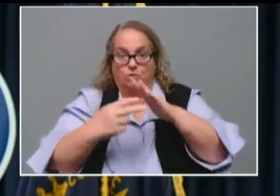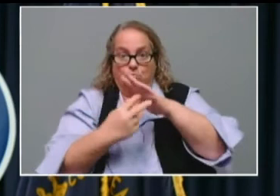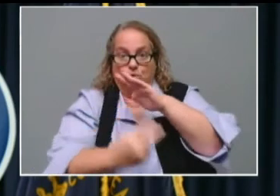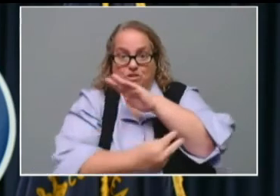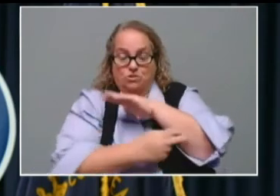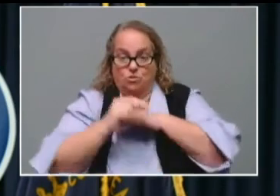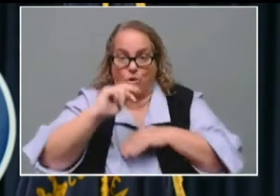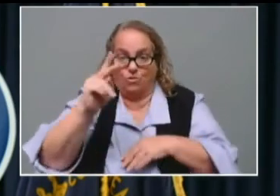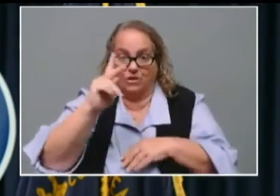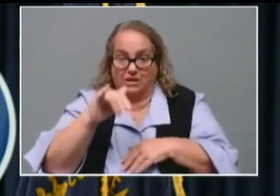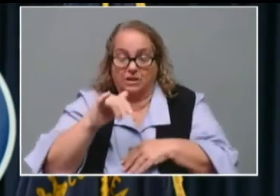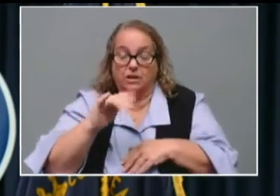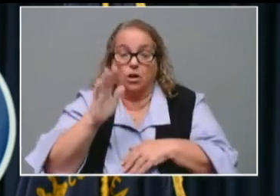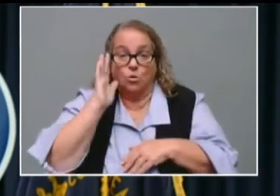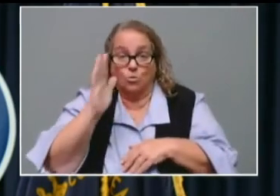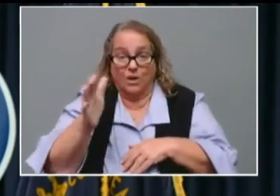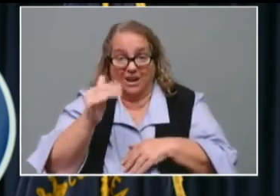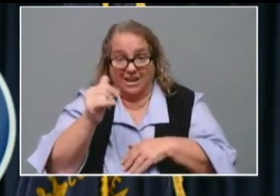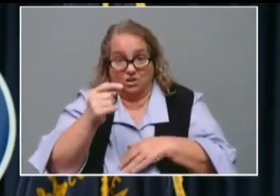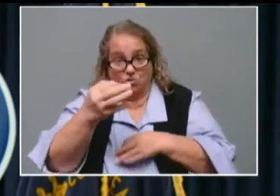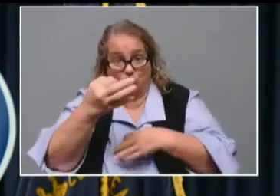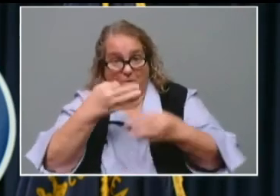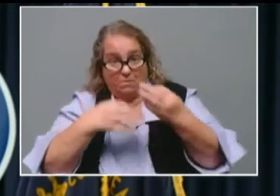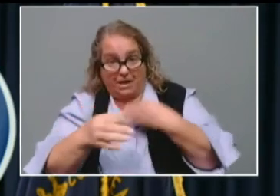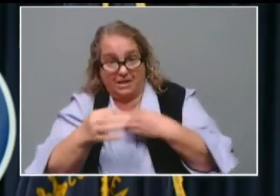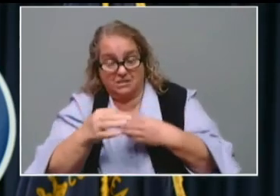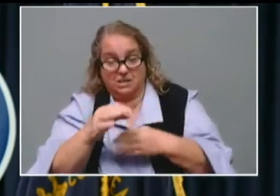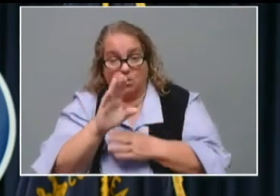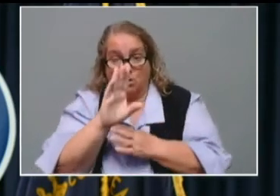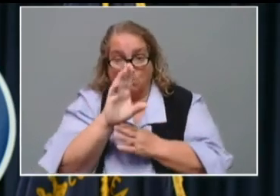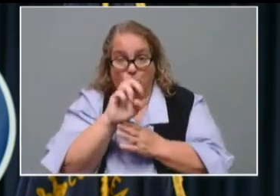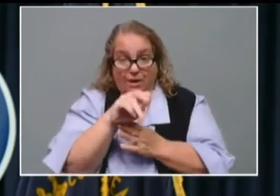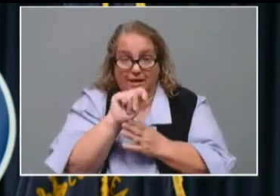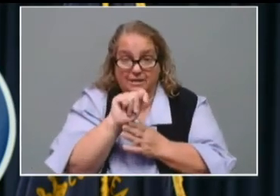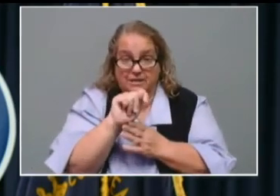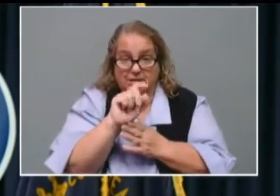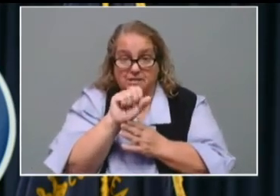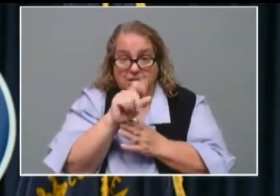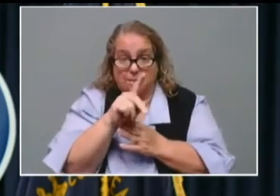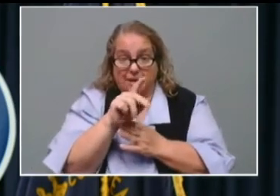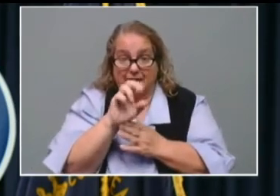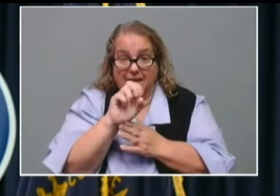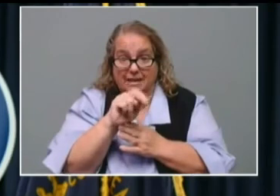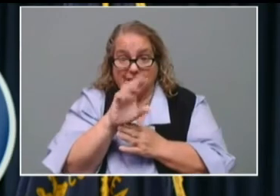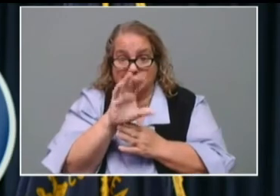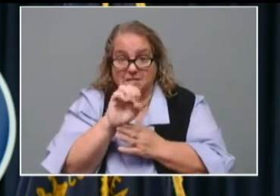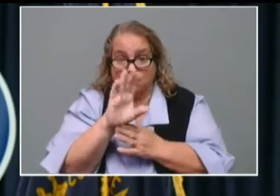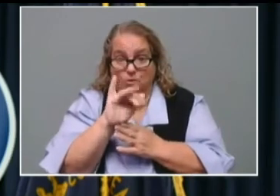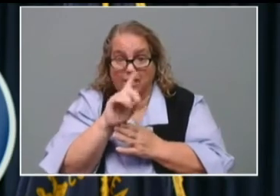Spence bridge. Uh no, uh, the project that is now being pursued by Kentucky